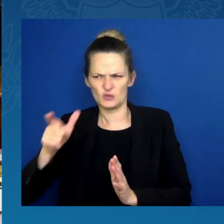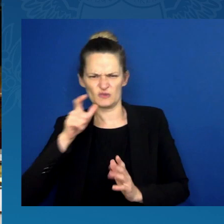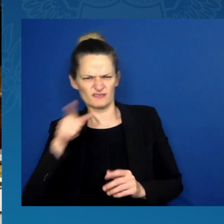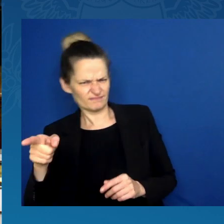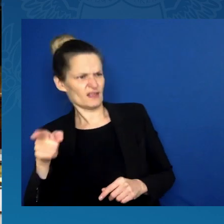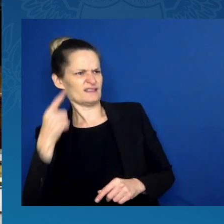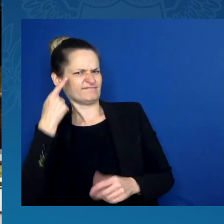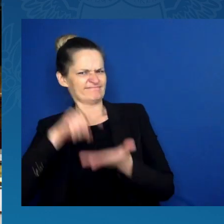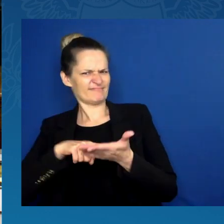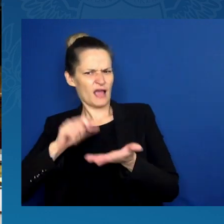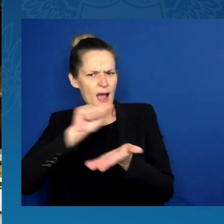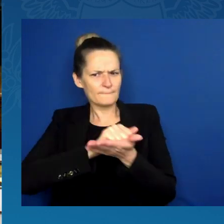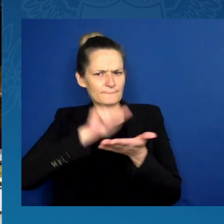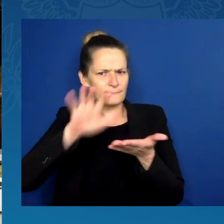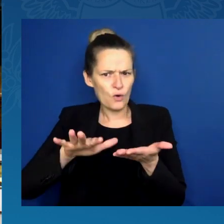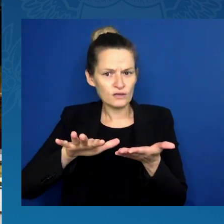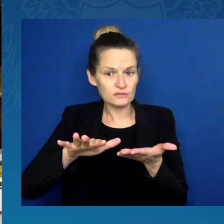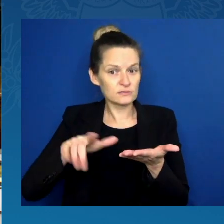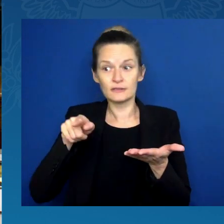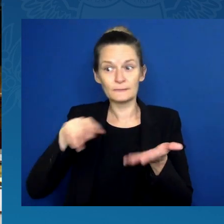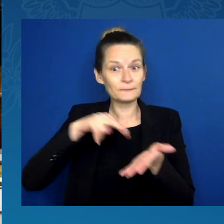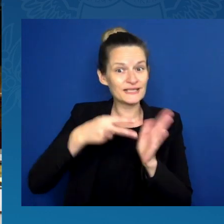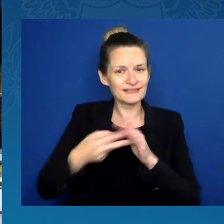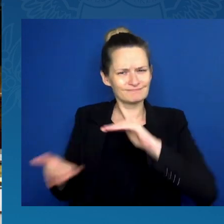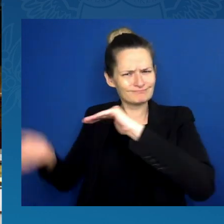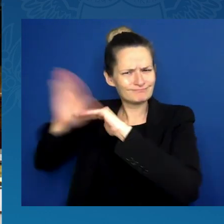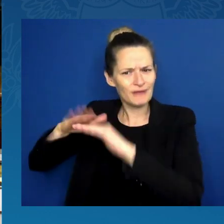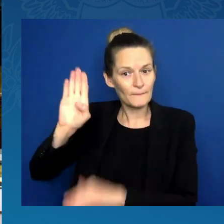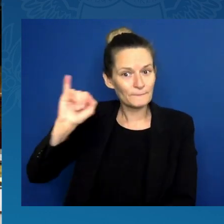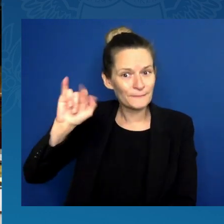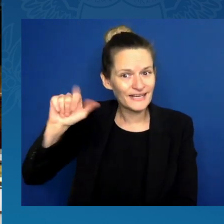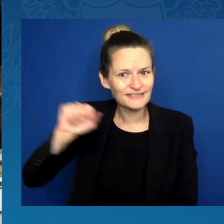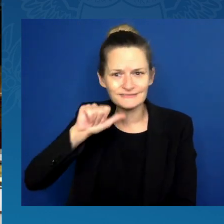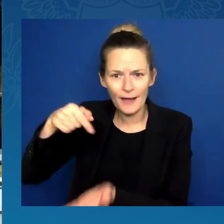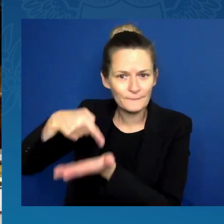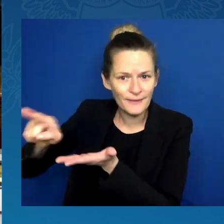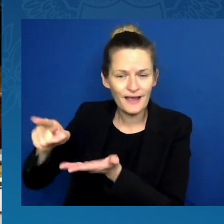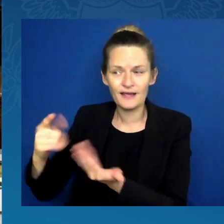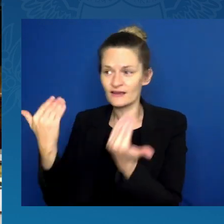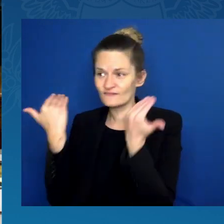and being evicted from their homes, all of which perpetuates the cycle of poverty.